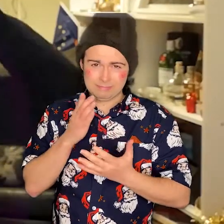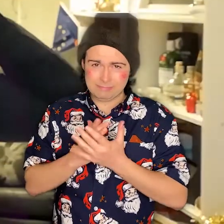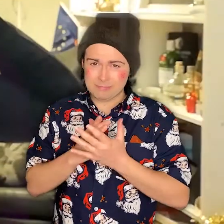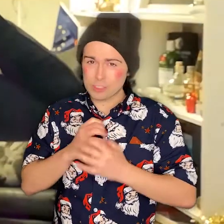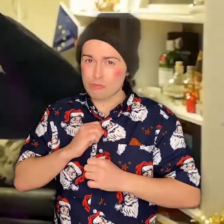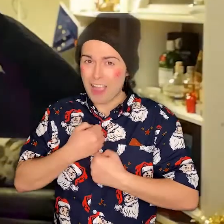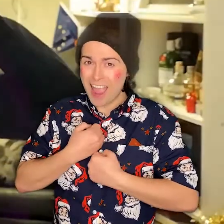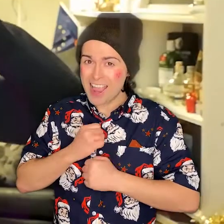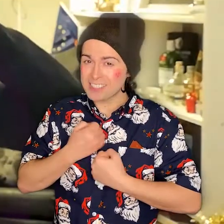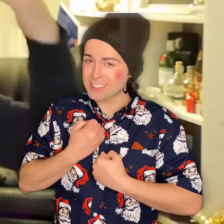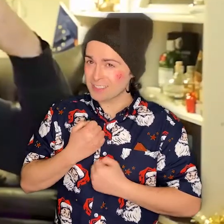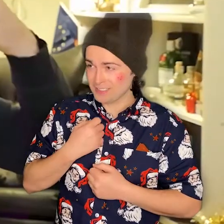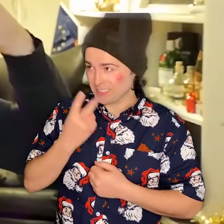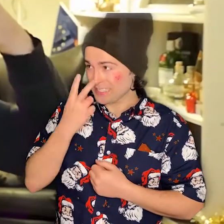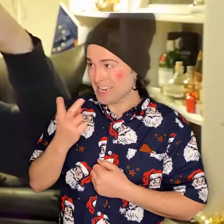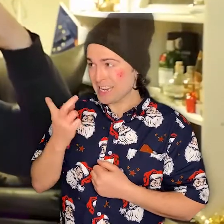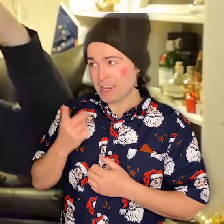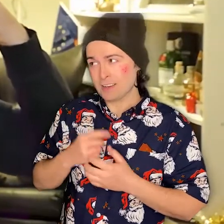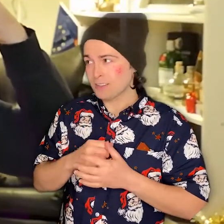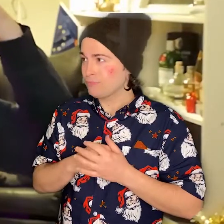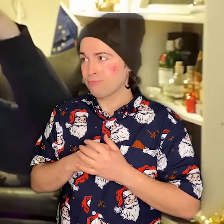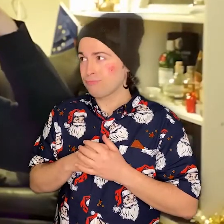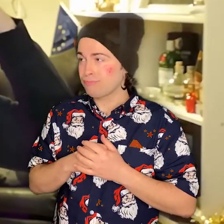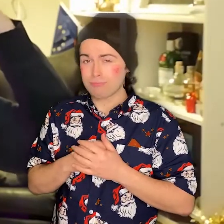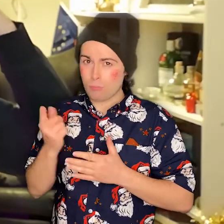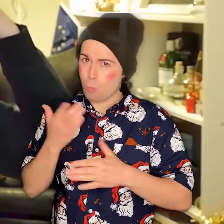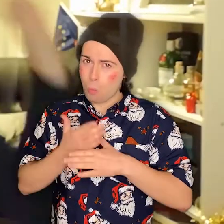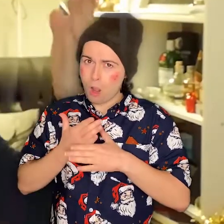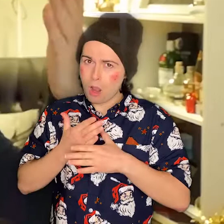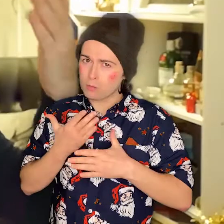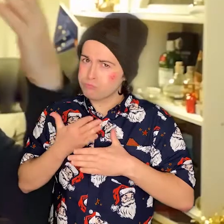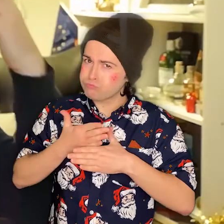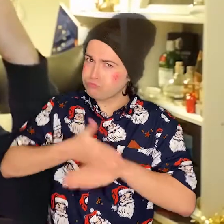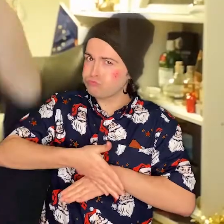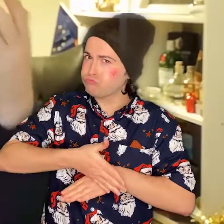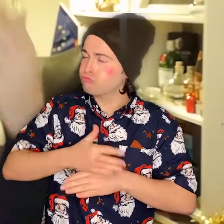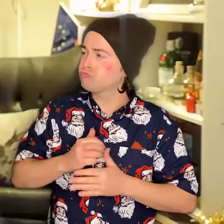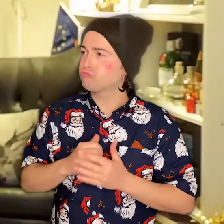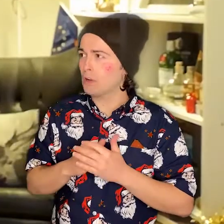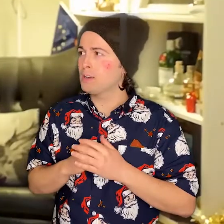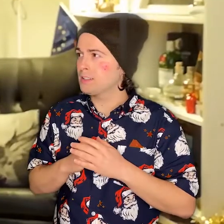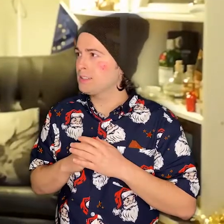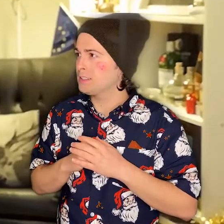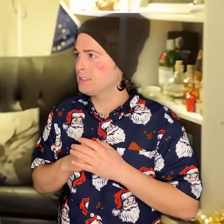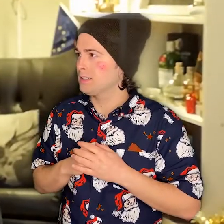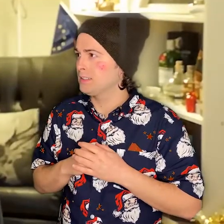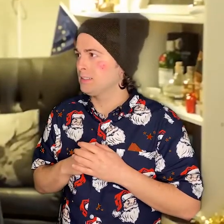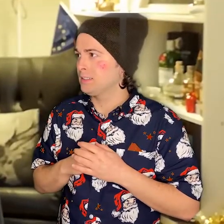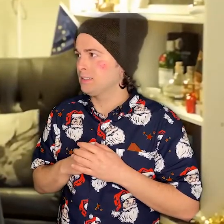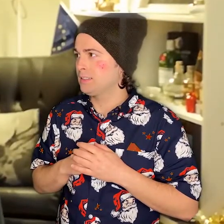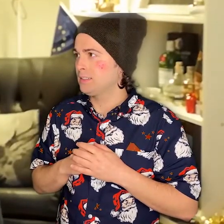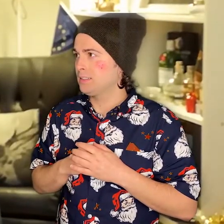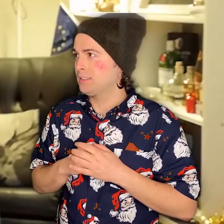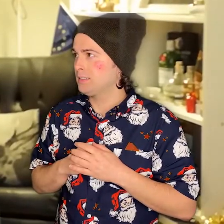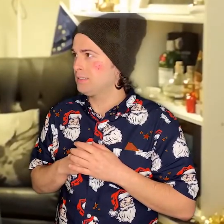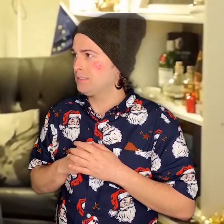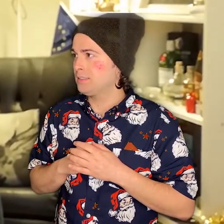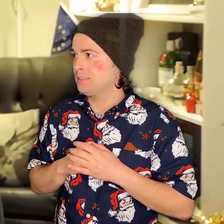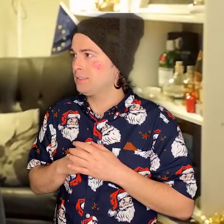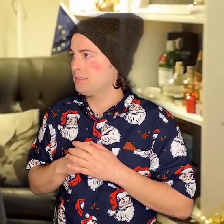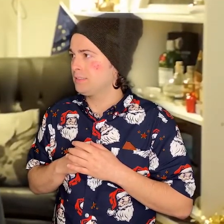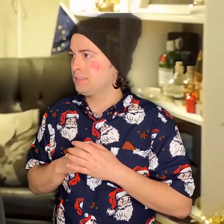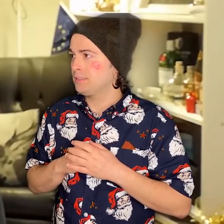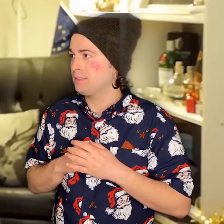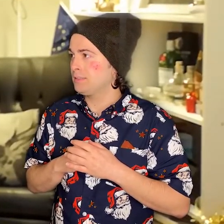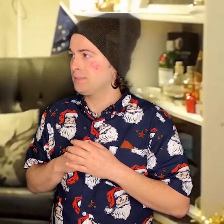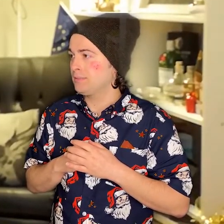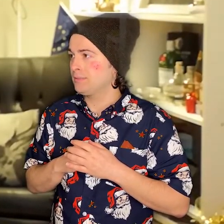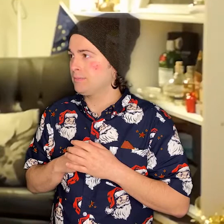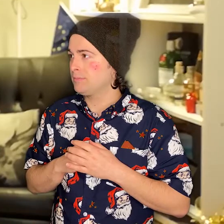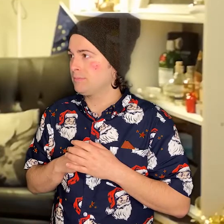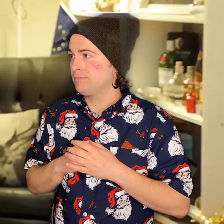Brian – She’s doing my nut in. Yes her heart is in the right place but but she has got no sense of personal space.